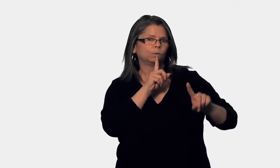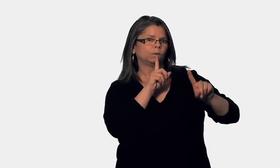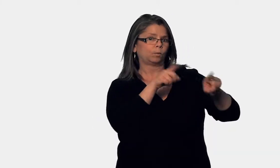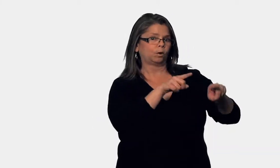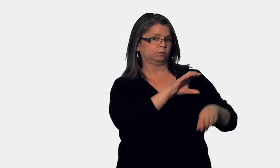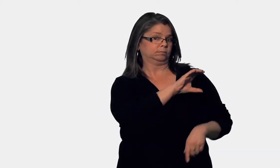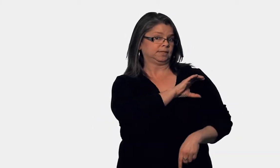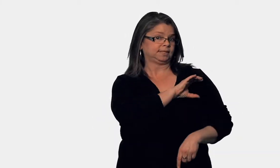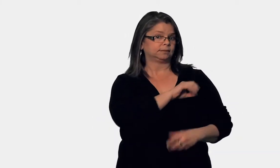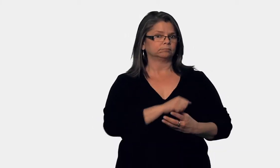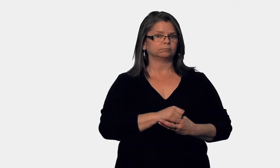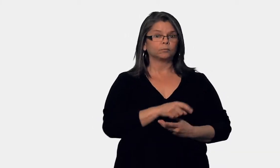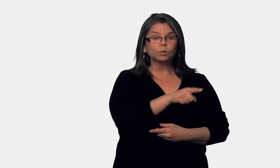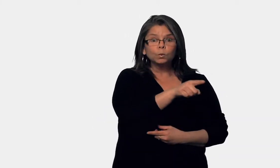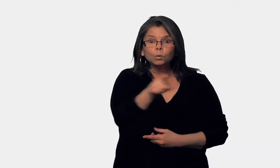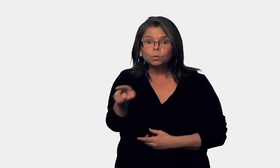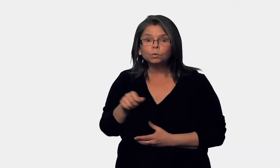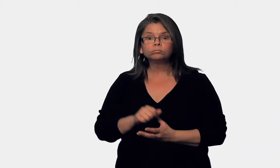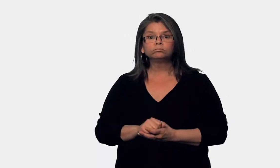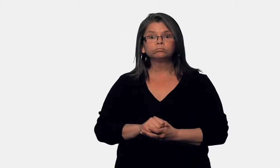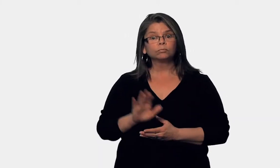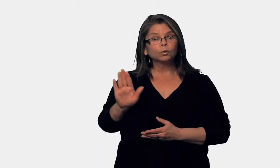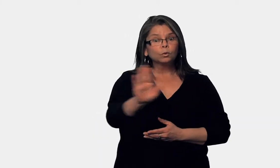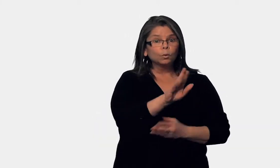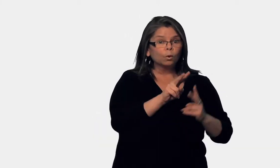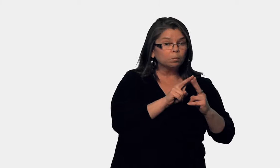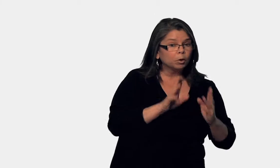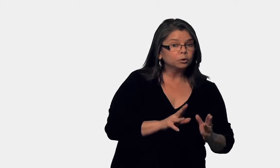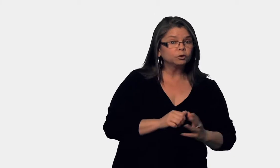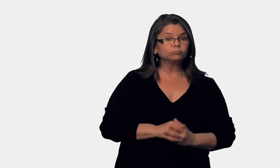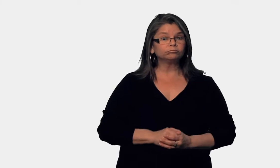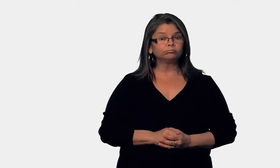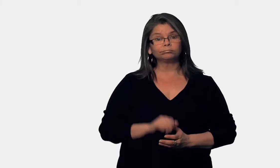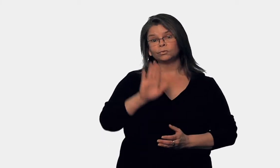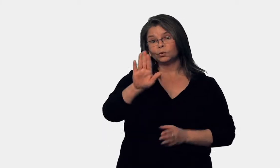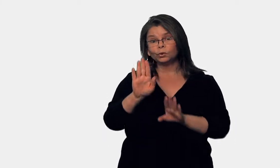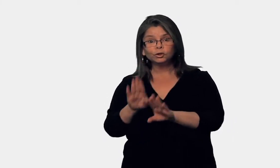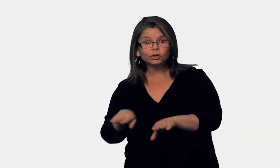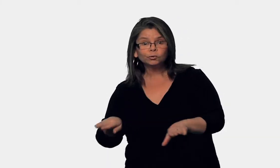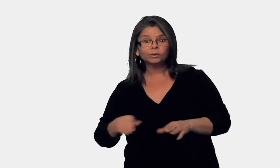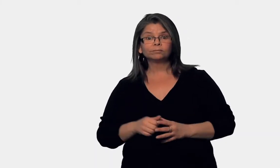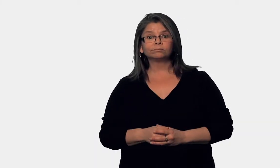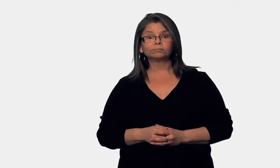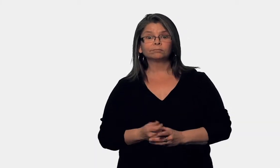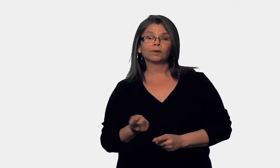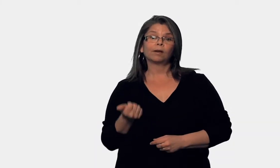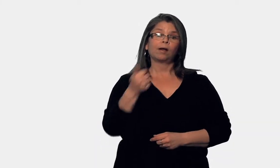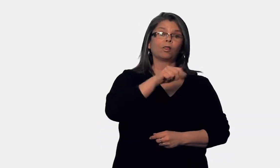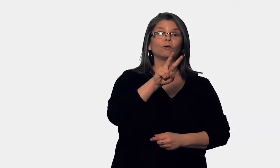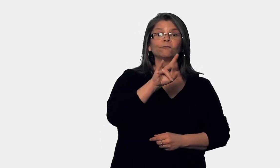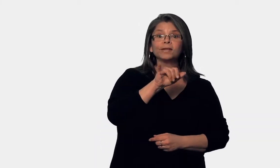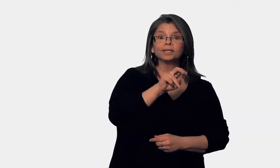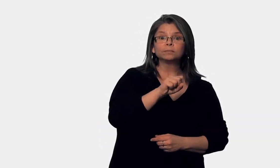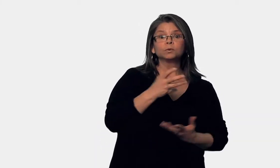you, your partner, your children, or other victims or witnesses, such as neighbours